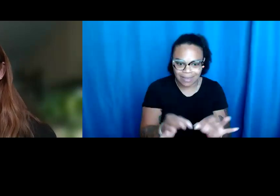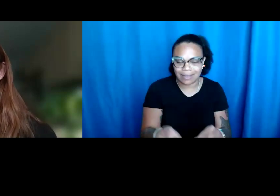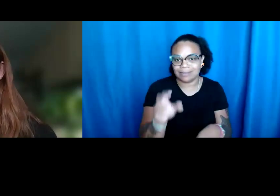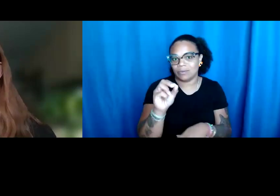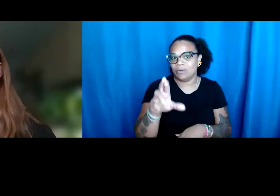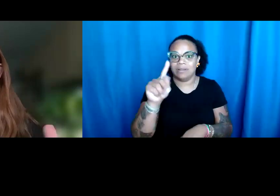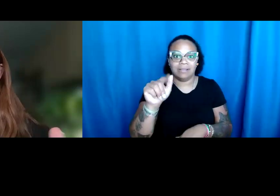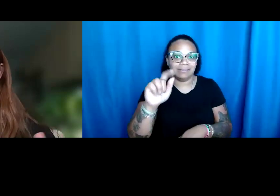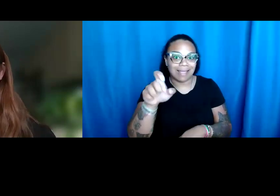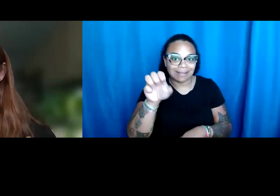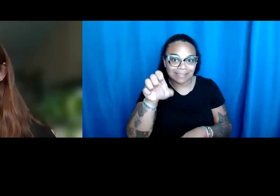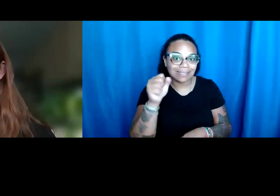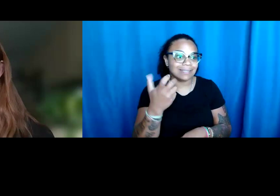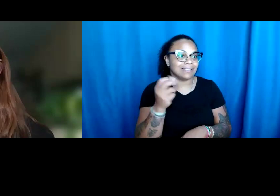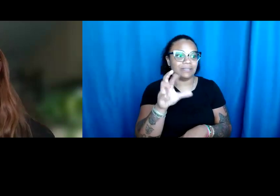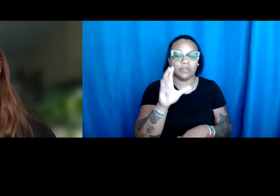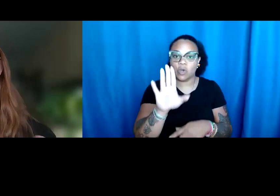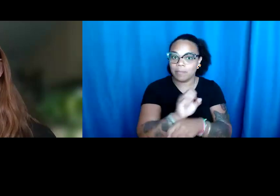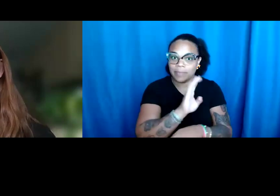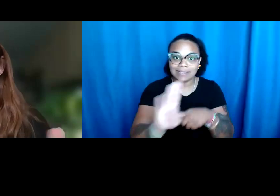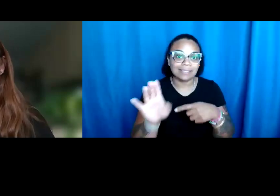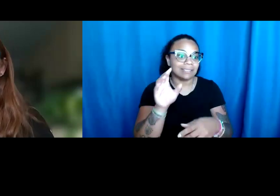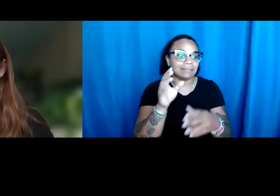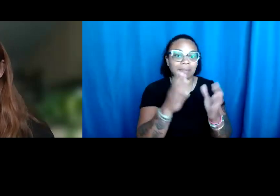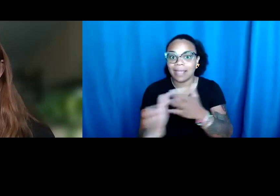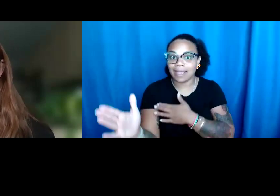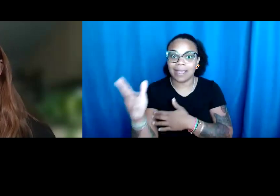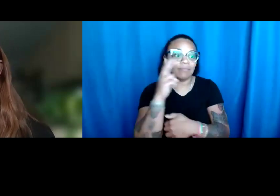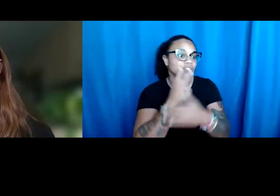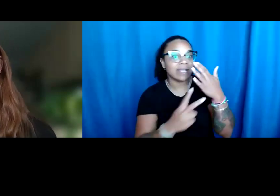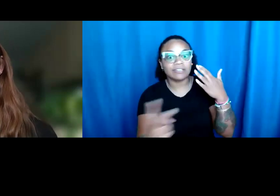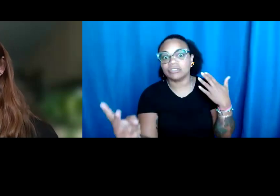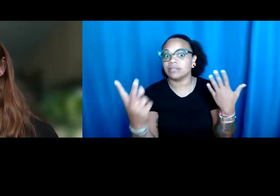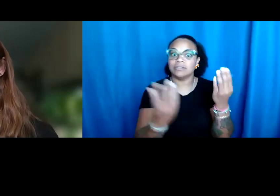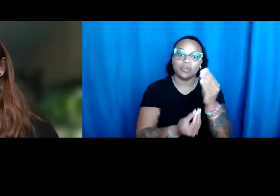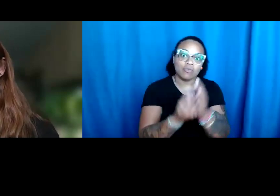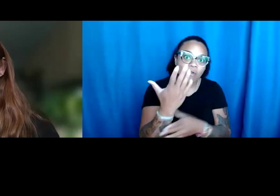It might be working through your business plan projections, growth initiatives, getting